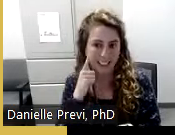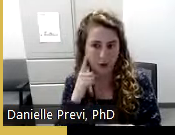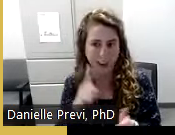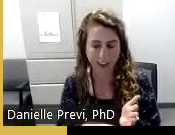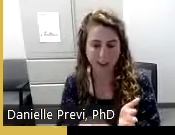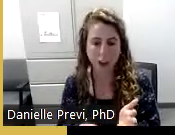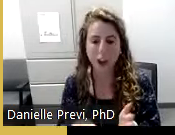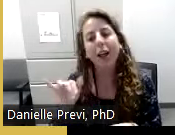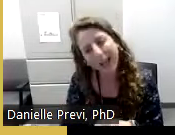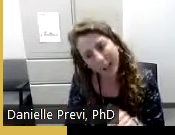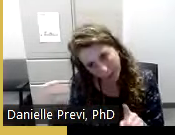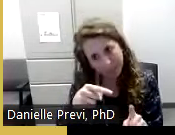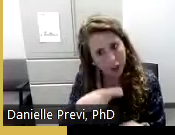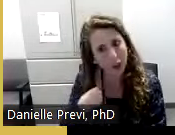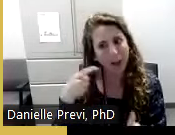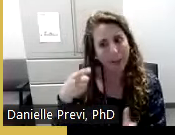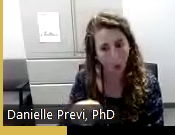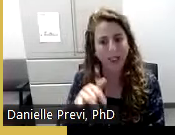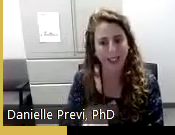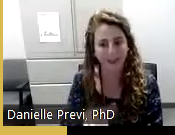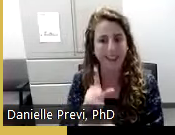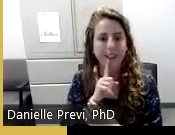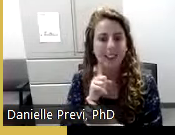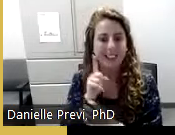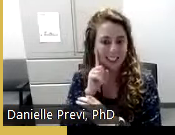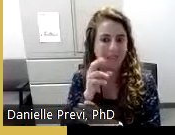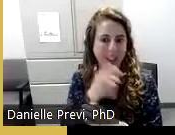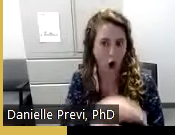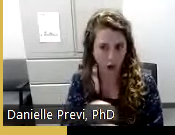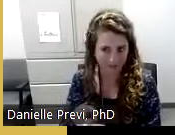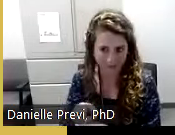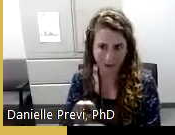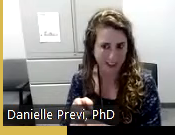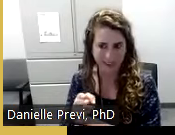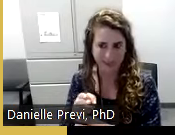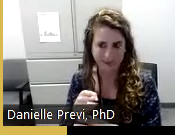Speech Language and Hearing Research, which goes back to my point the deaf and